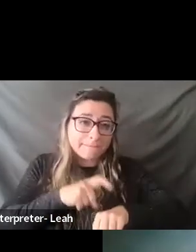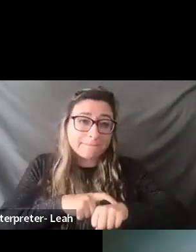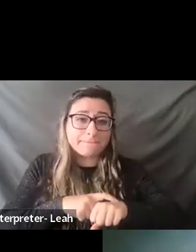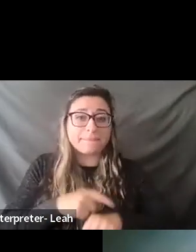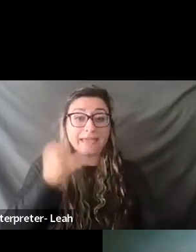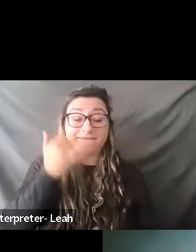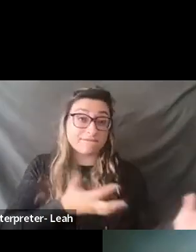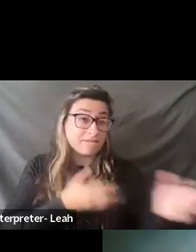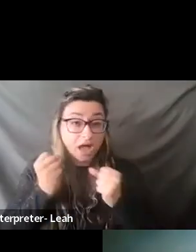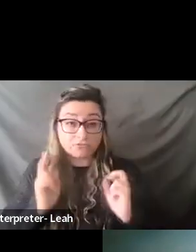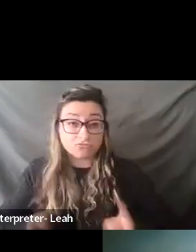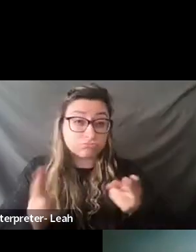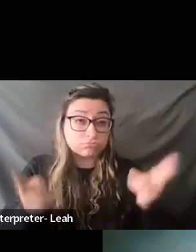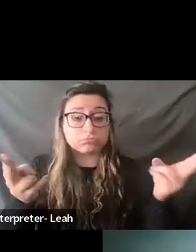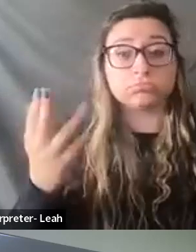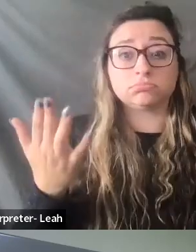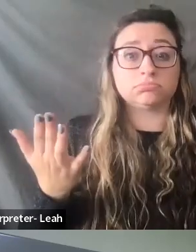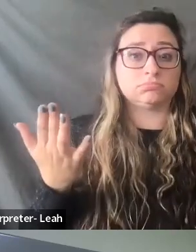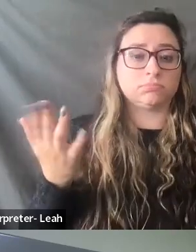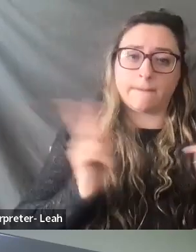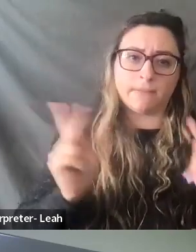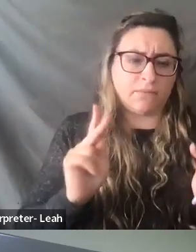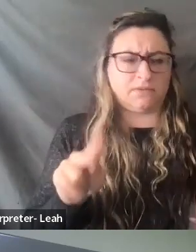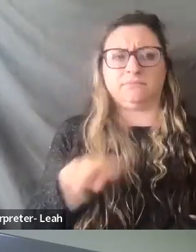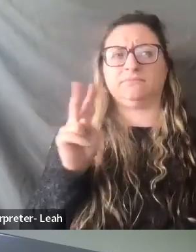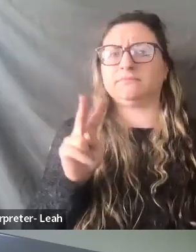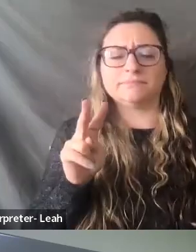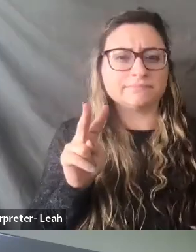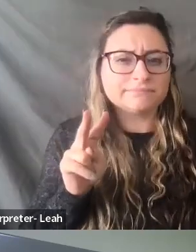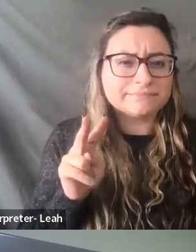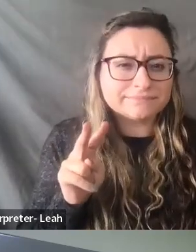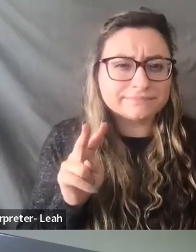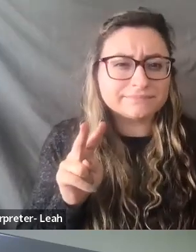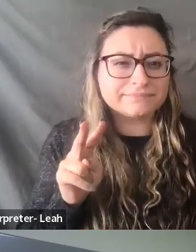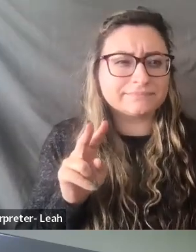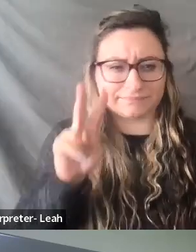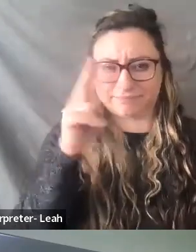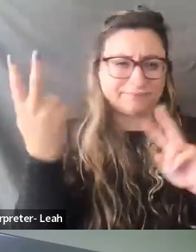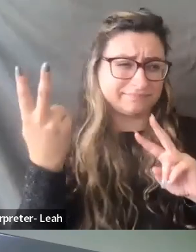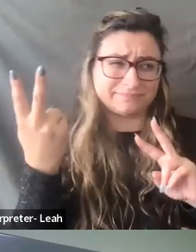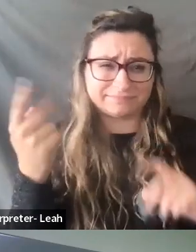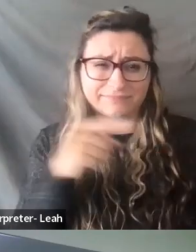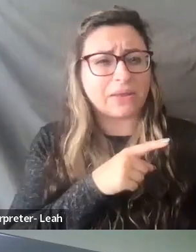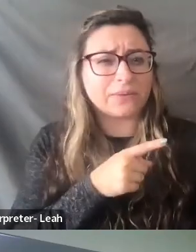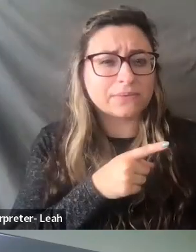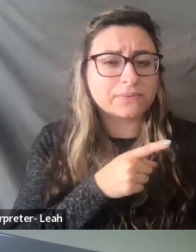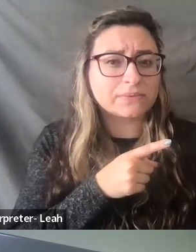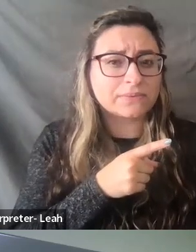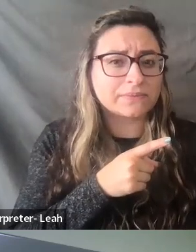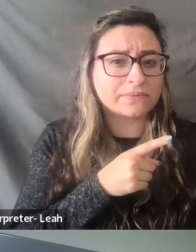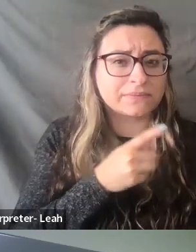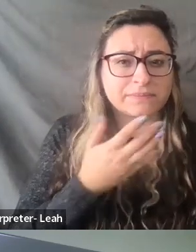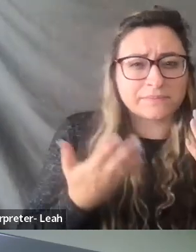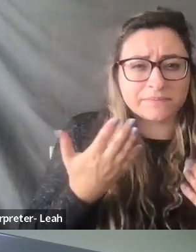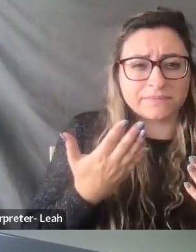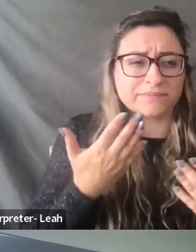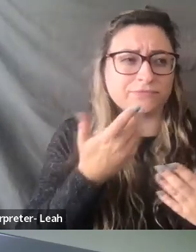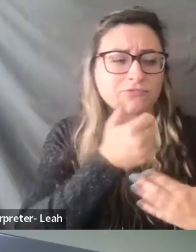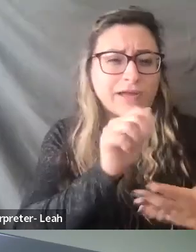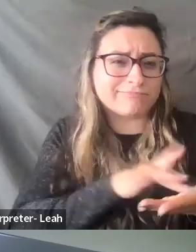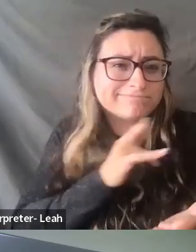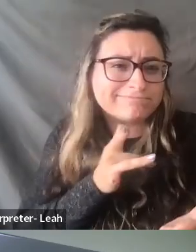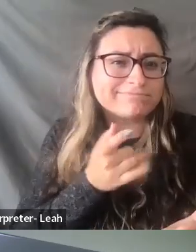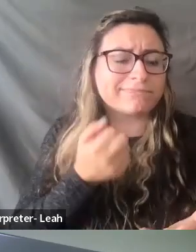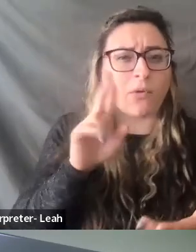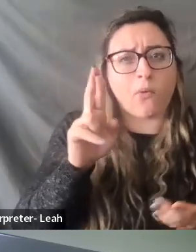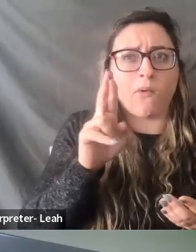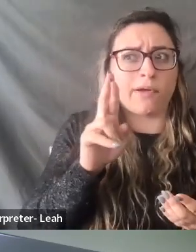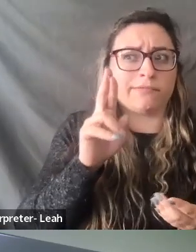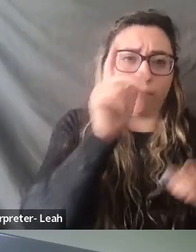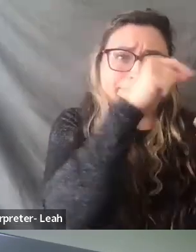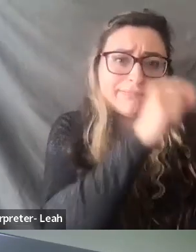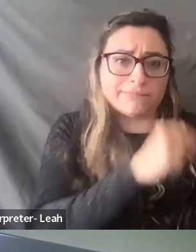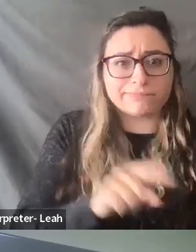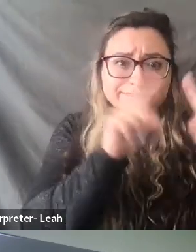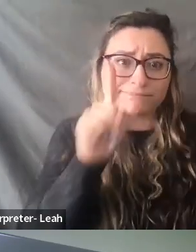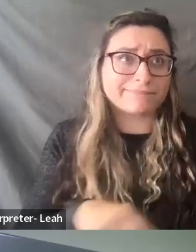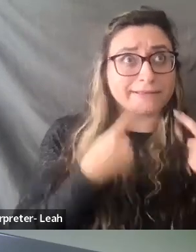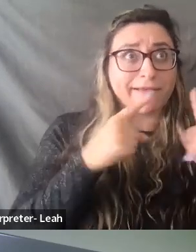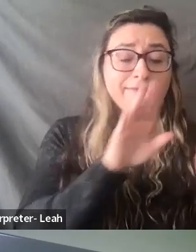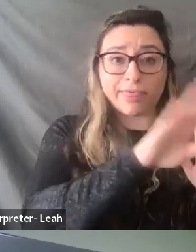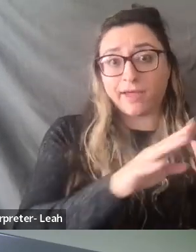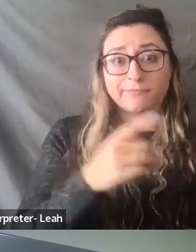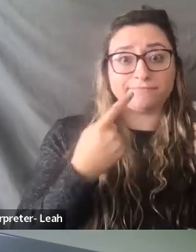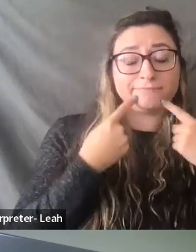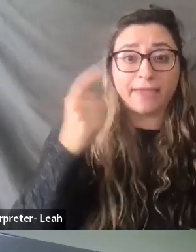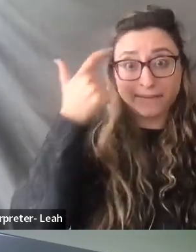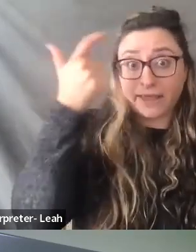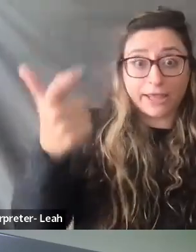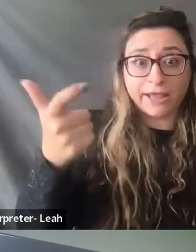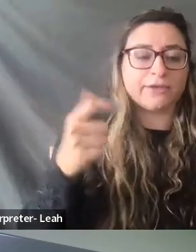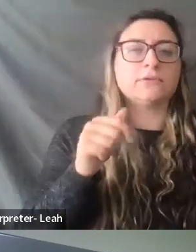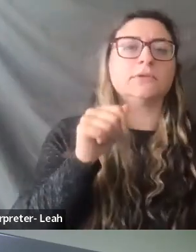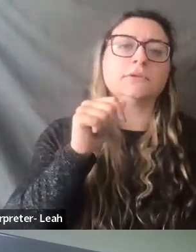But if you are going to build long-term results, it takes --